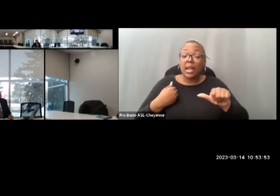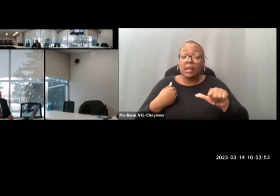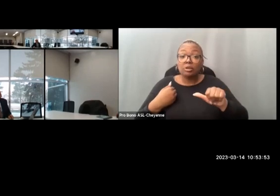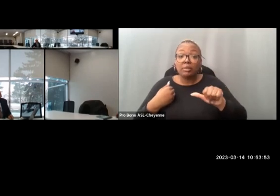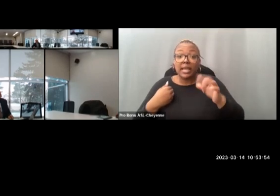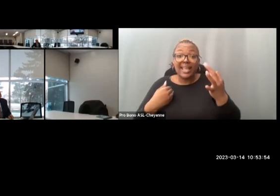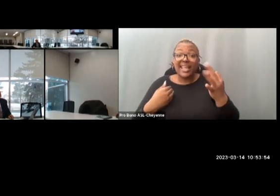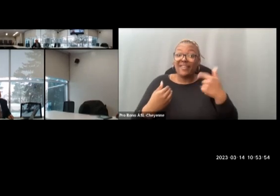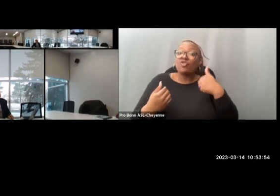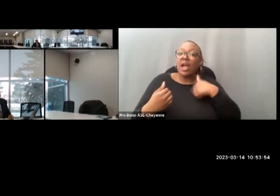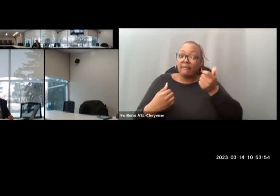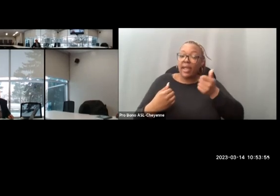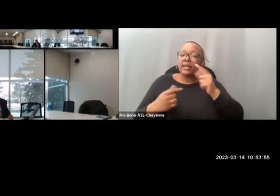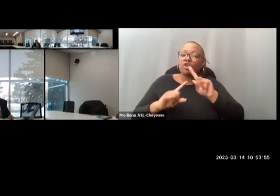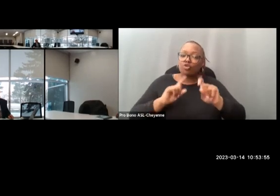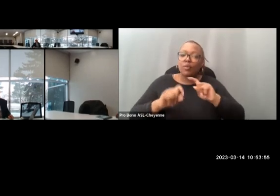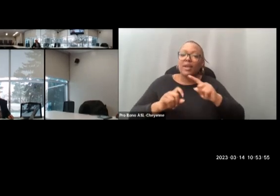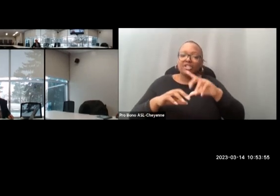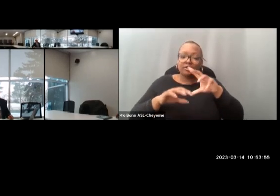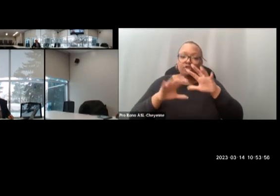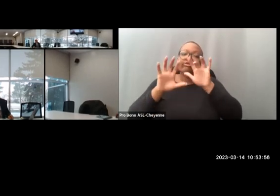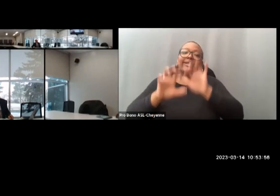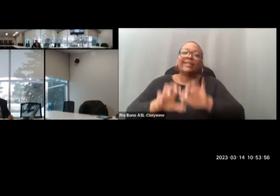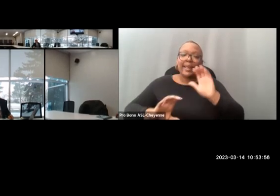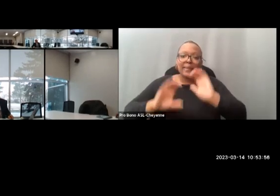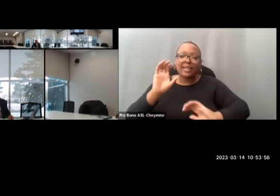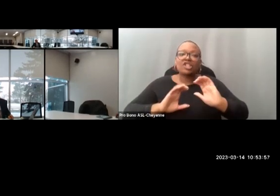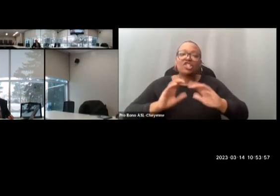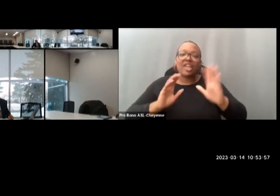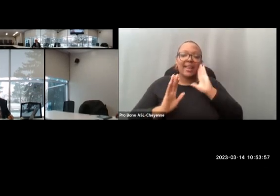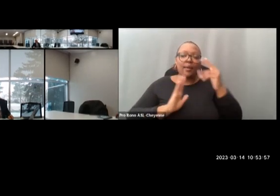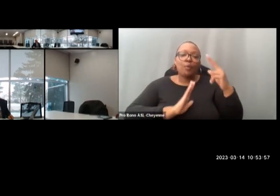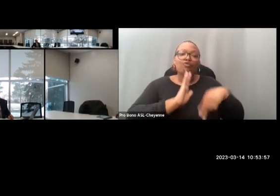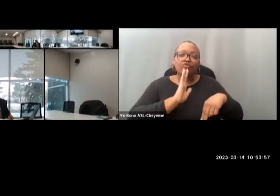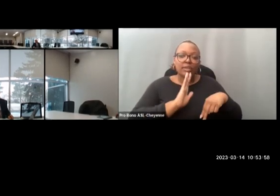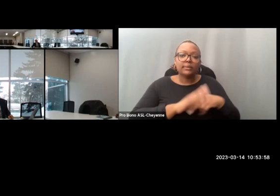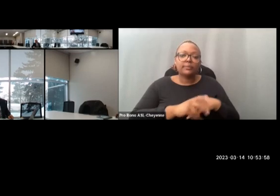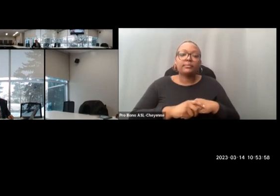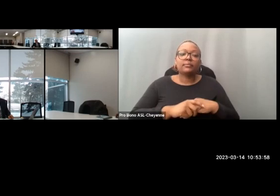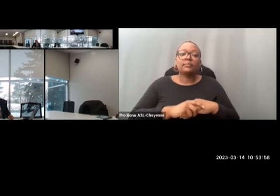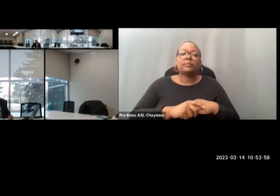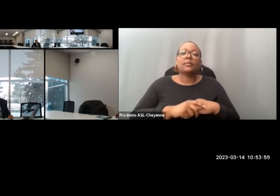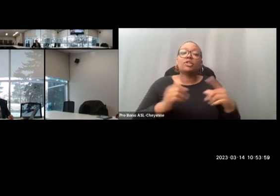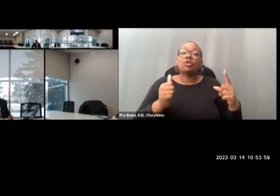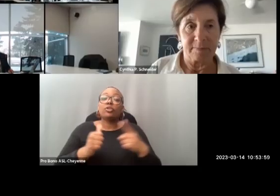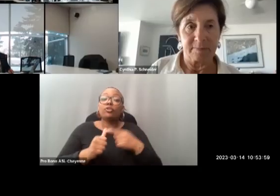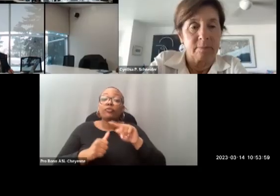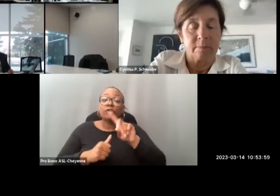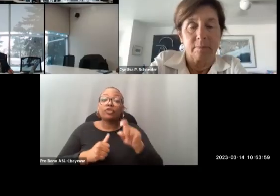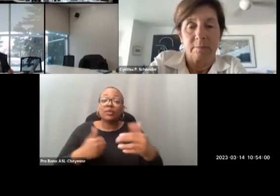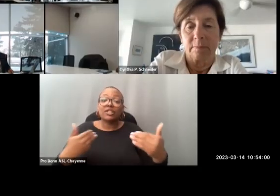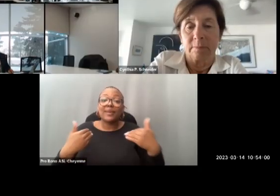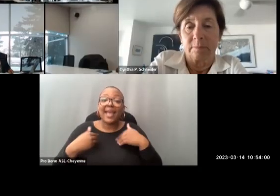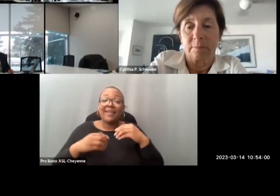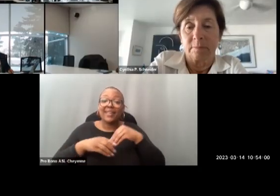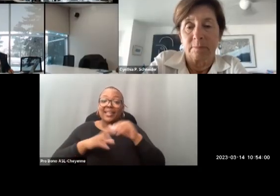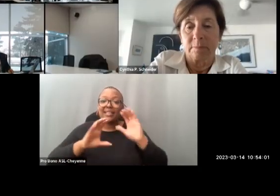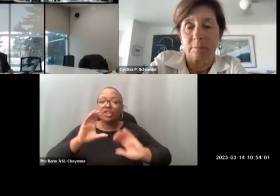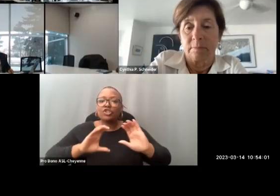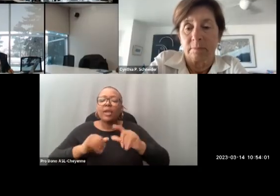and I'm going to read it here. So let me go to the first question here in the chat.